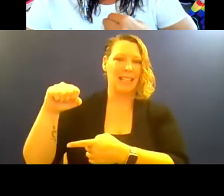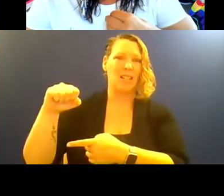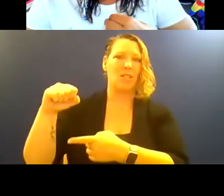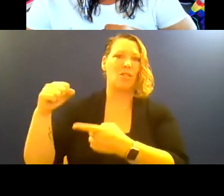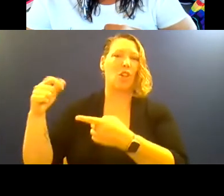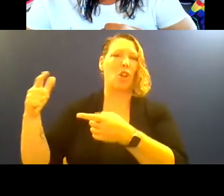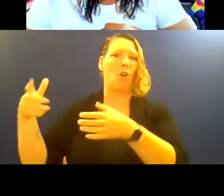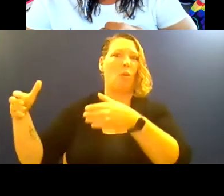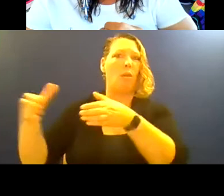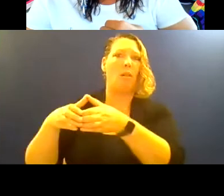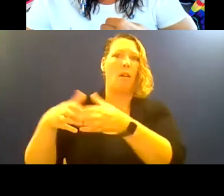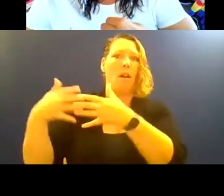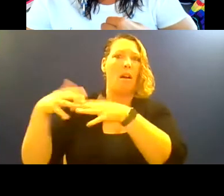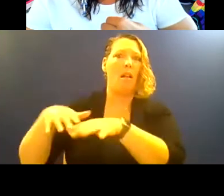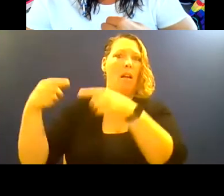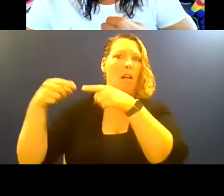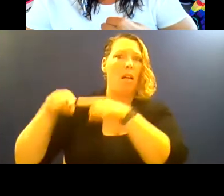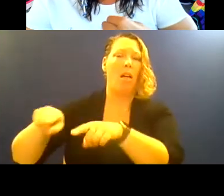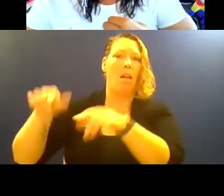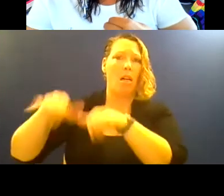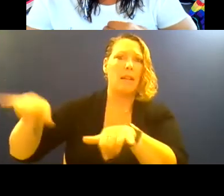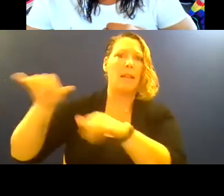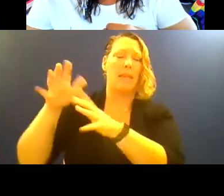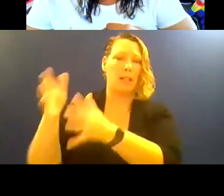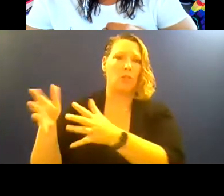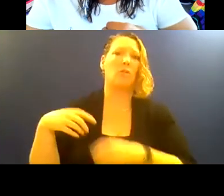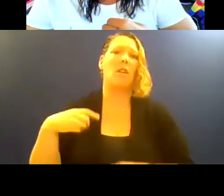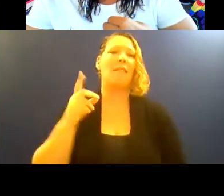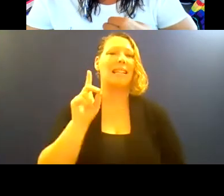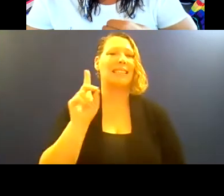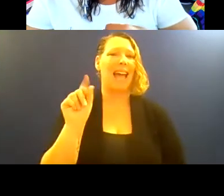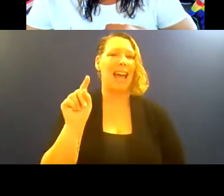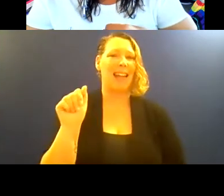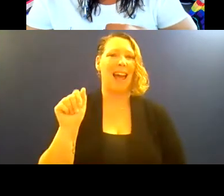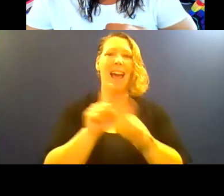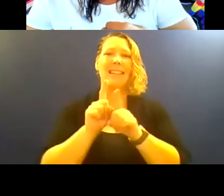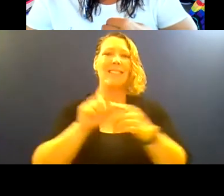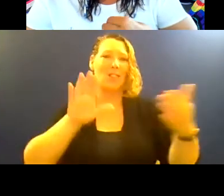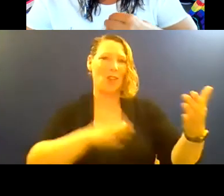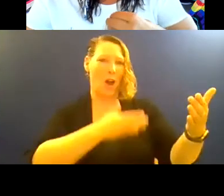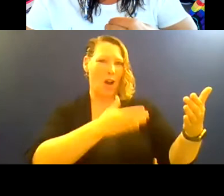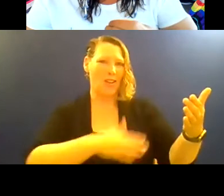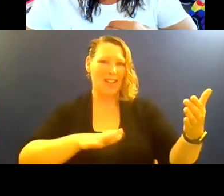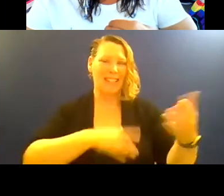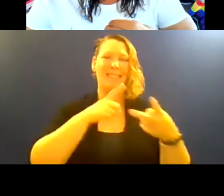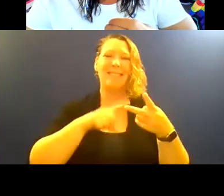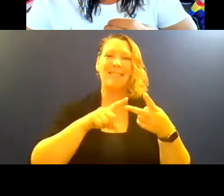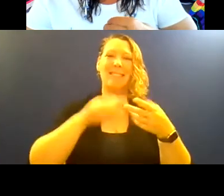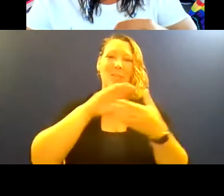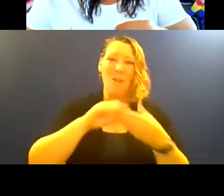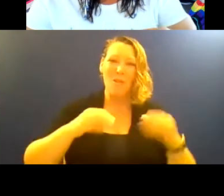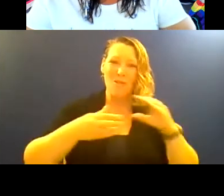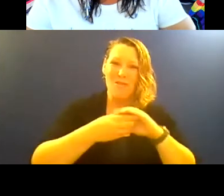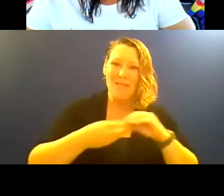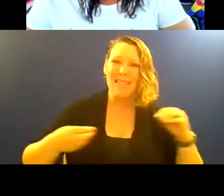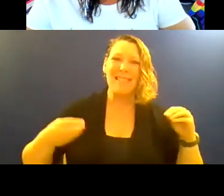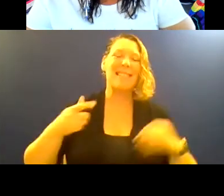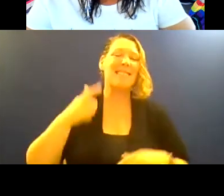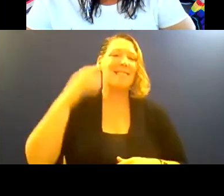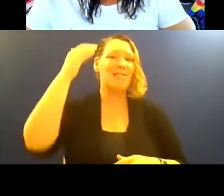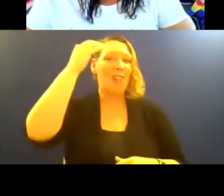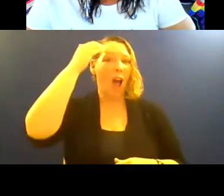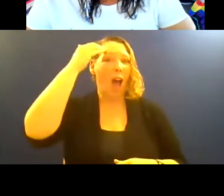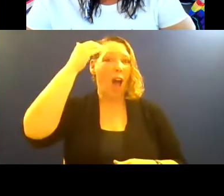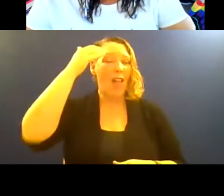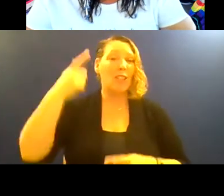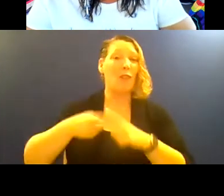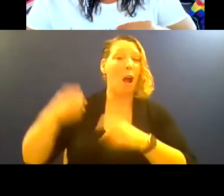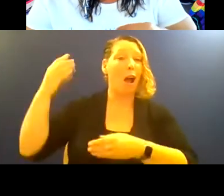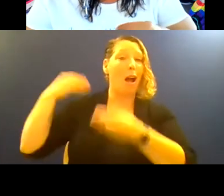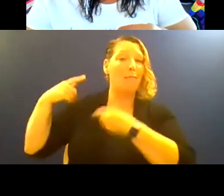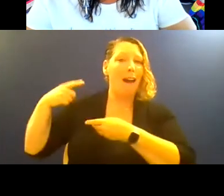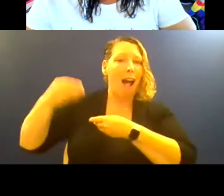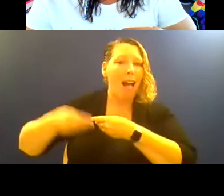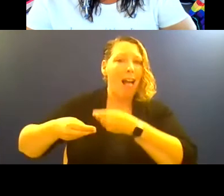I'm thinking of data as song, and story, and knowledge, passed across generations.